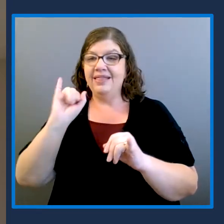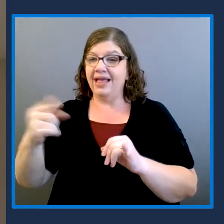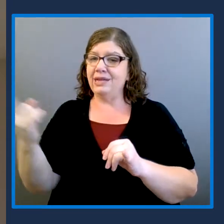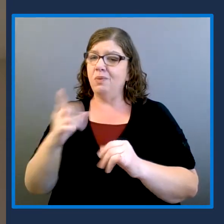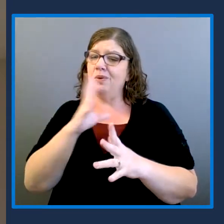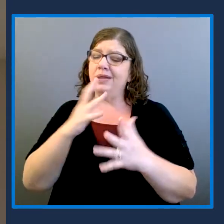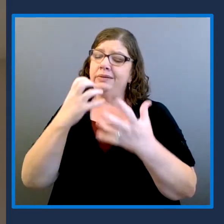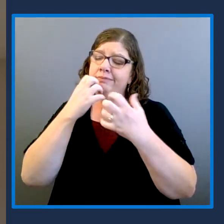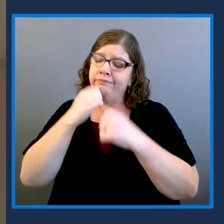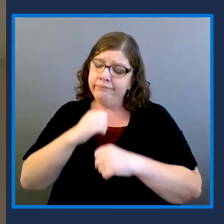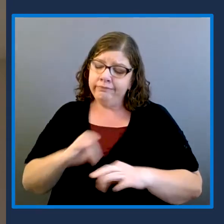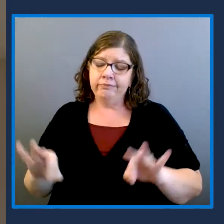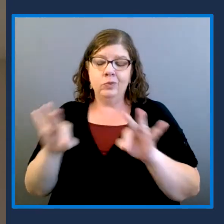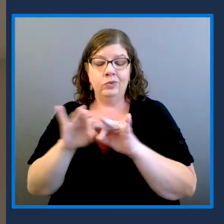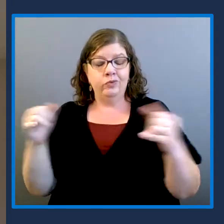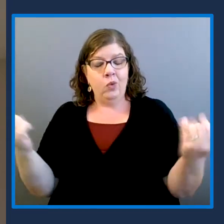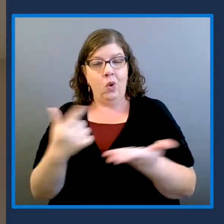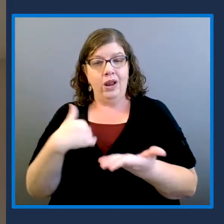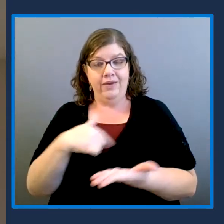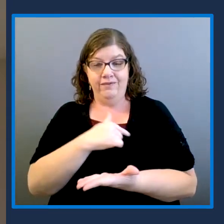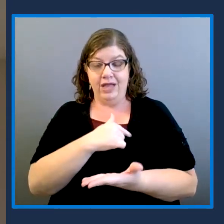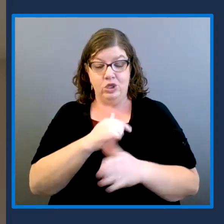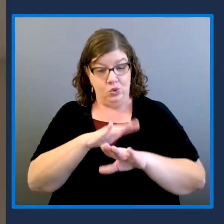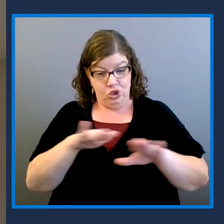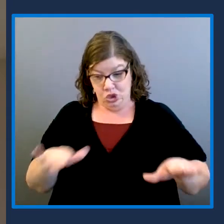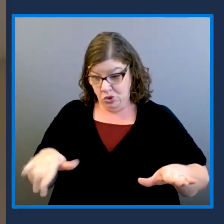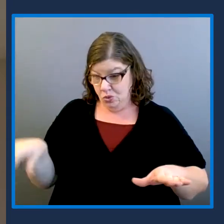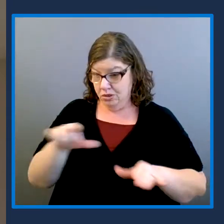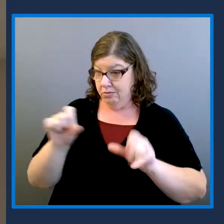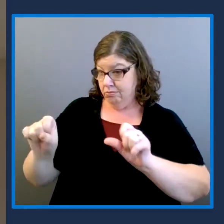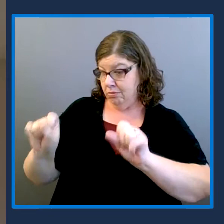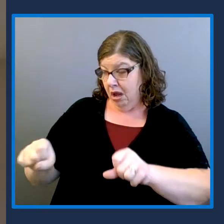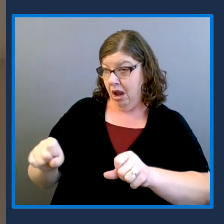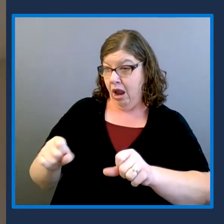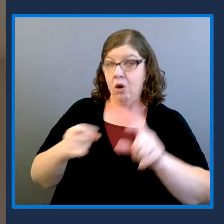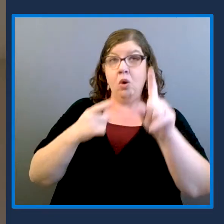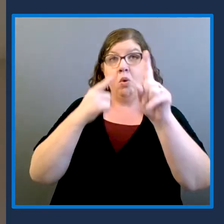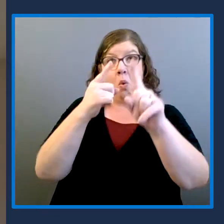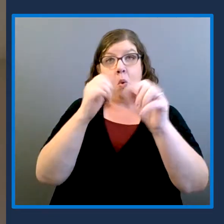which is something that's near and dear to all of our hearts so that children have the ability to